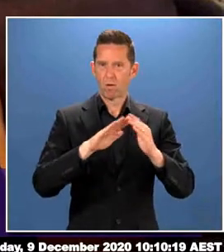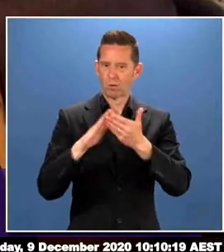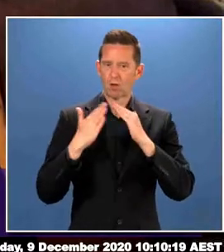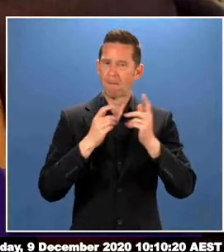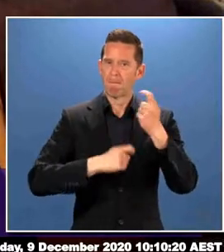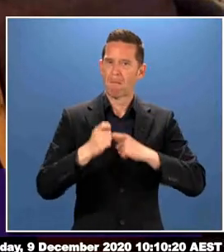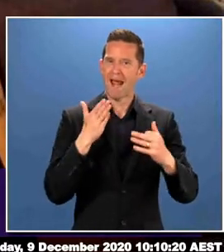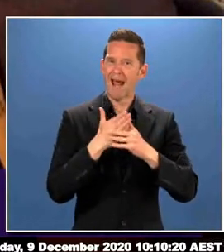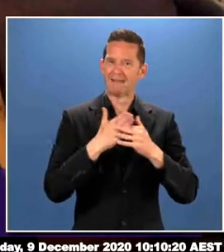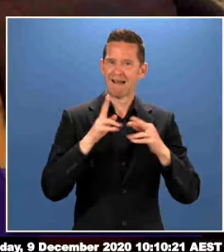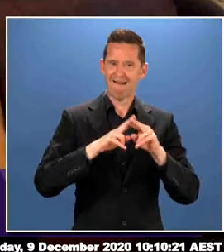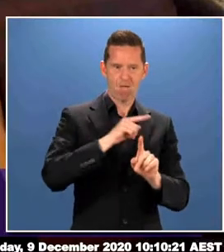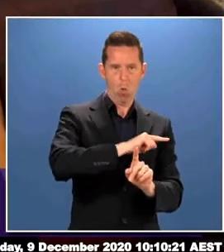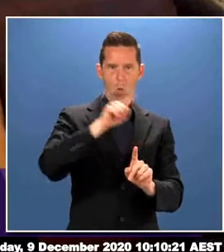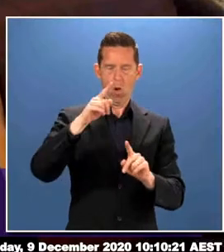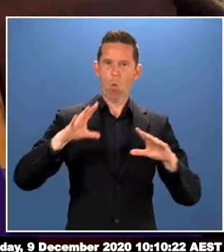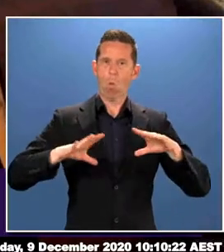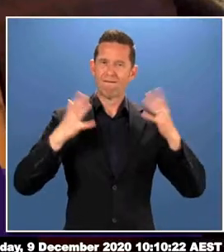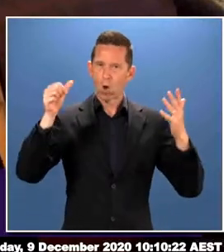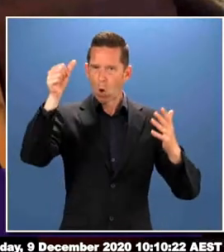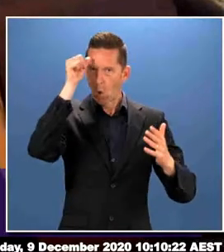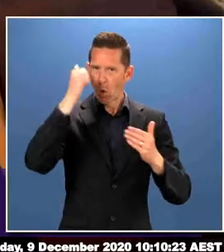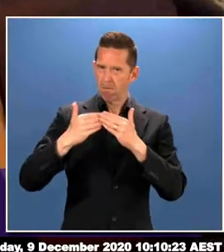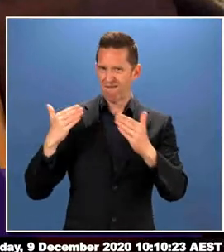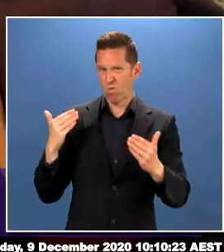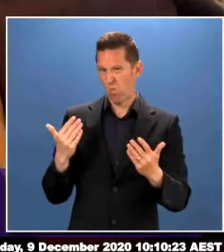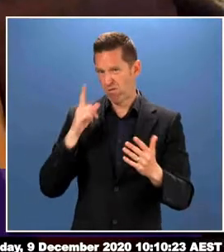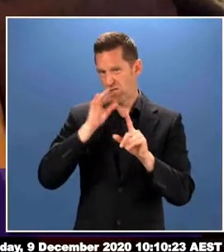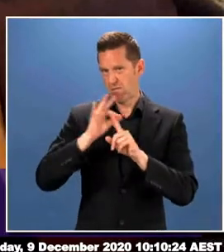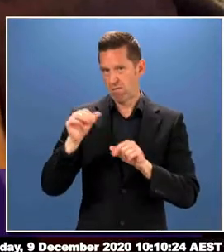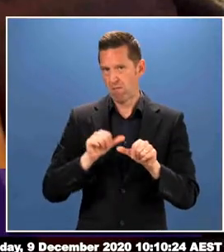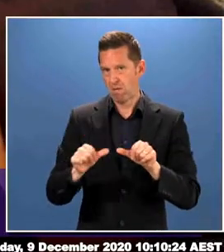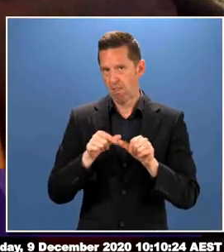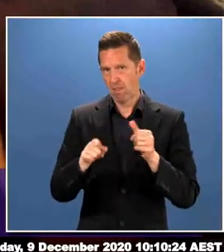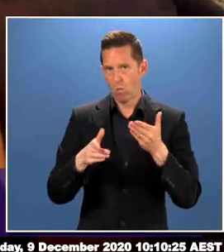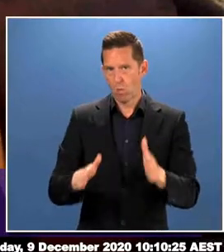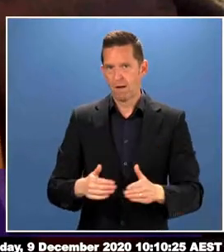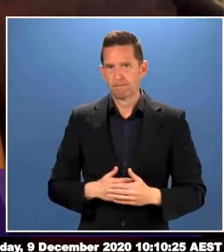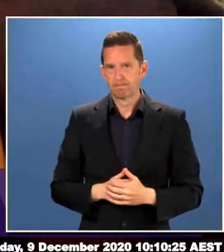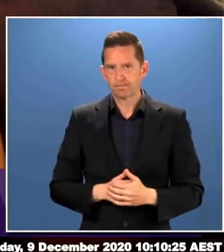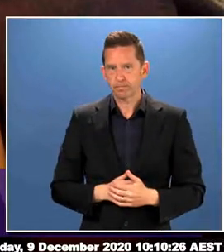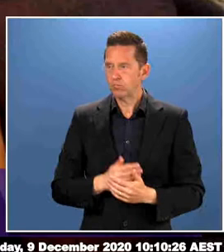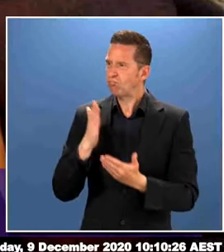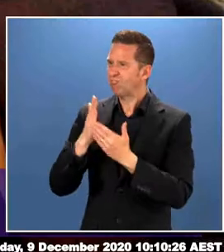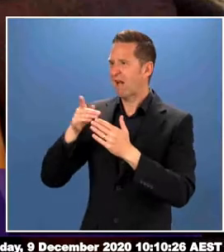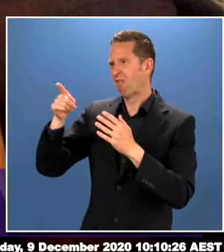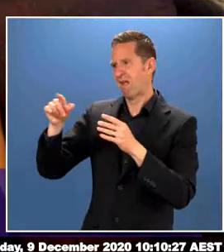regards to employment. That's fantastic, Jess. Thank you so much for the evidence that you've given today.